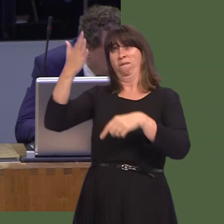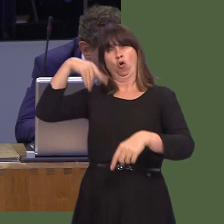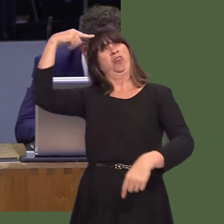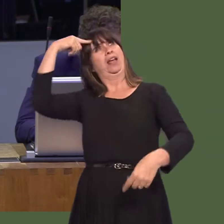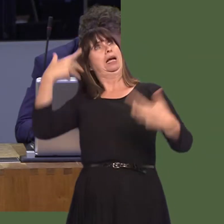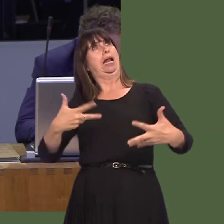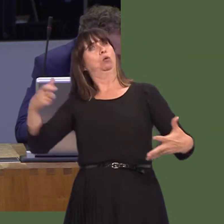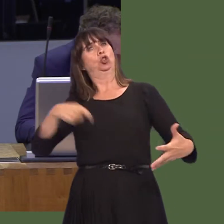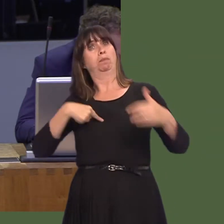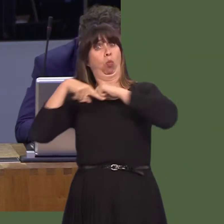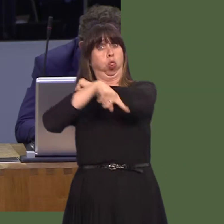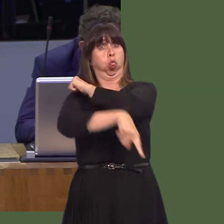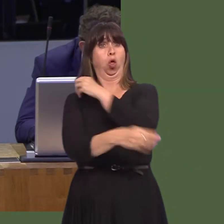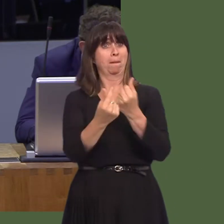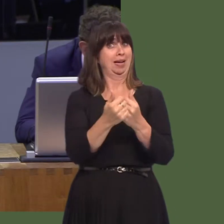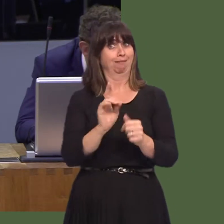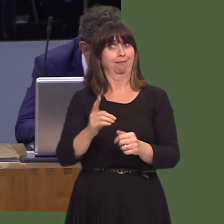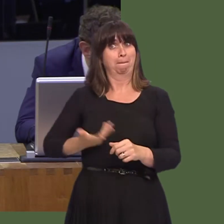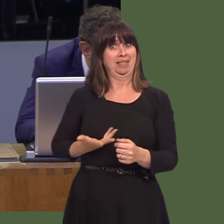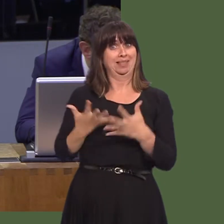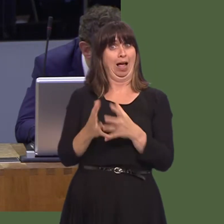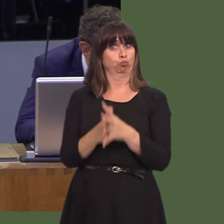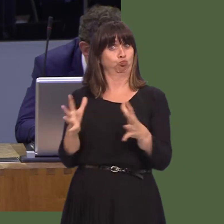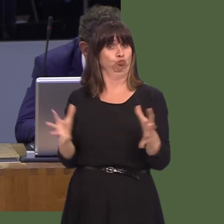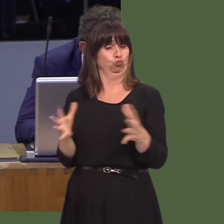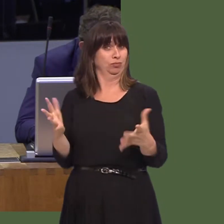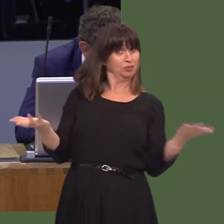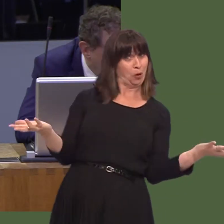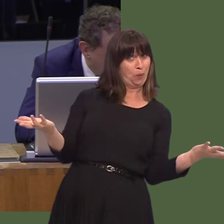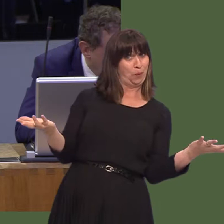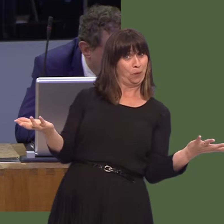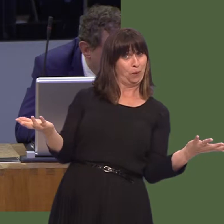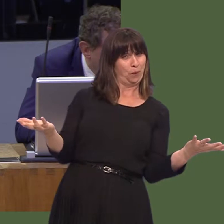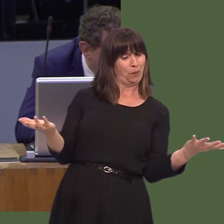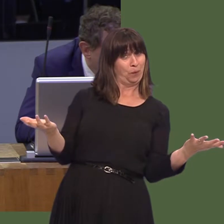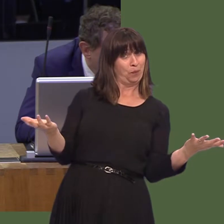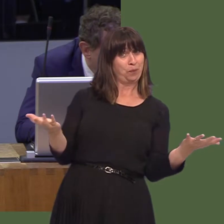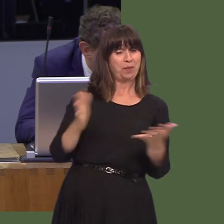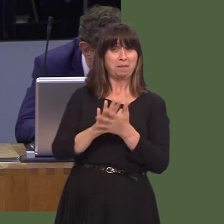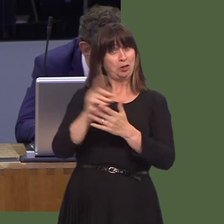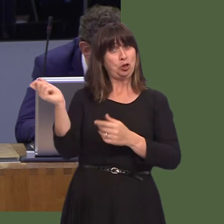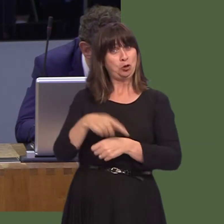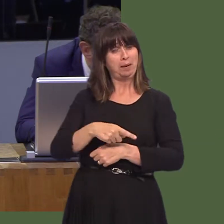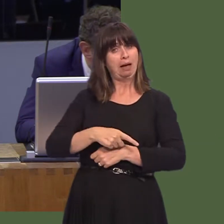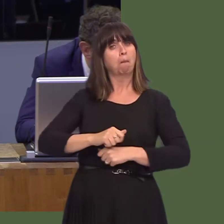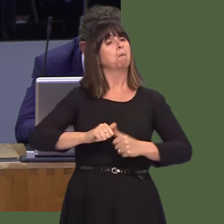Instead, business investment is booming, which should go some way to giving positive vibes